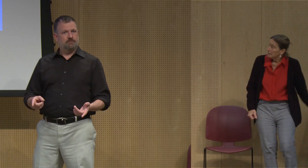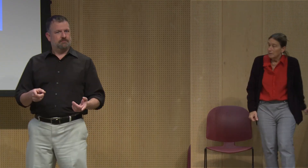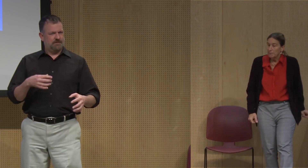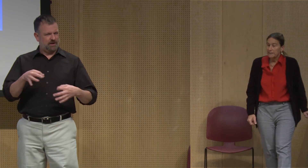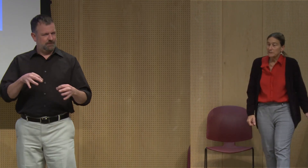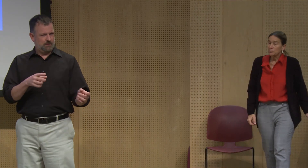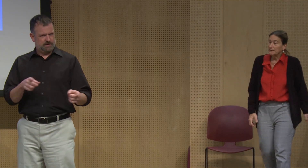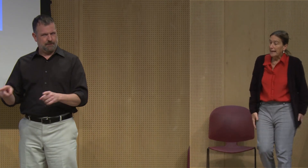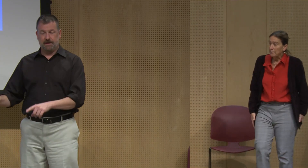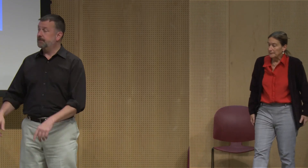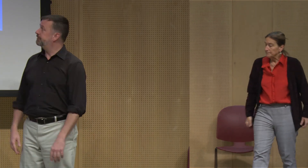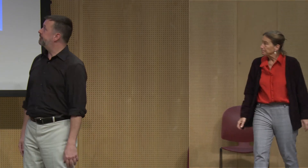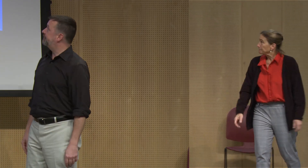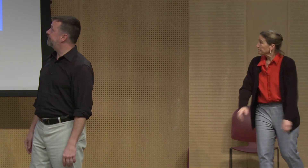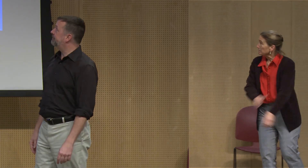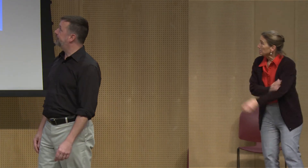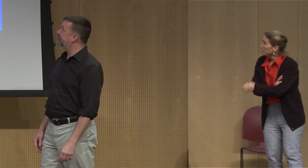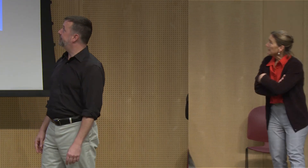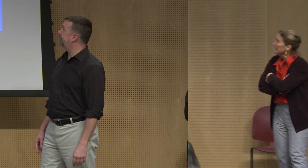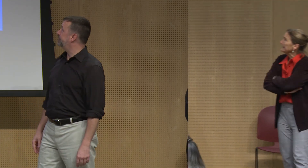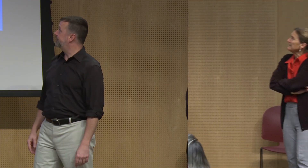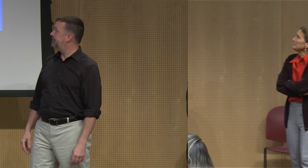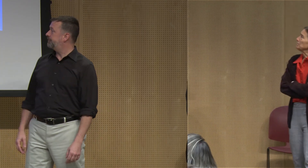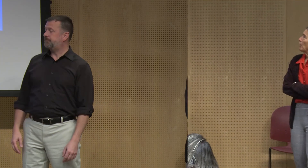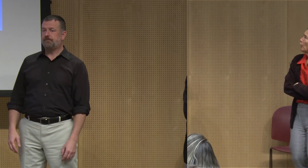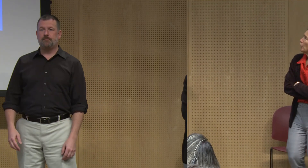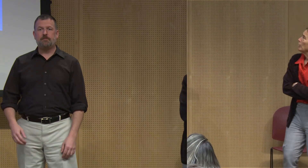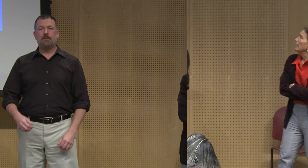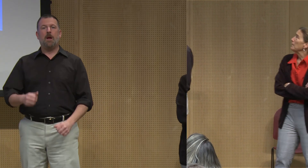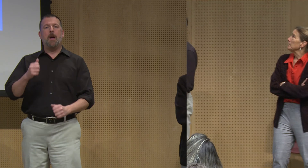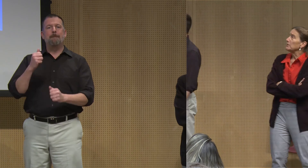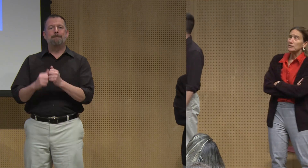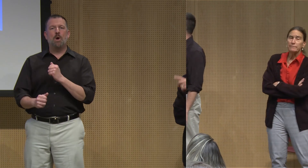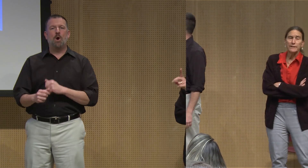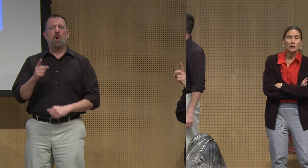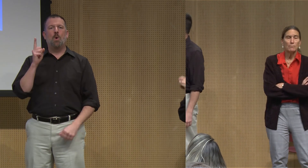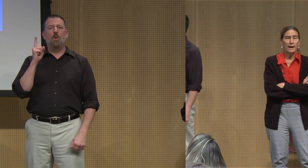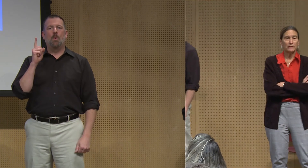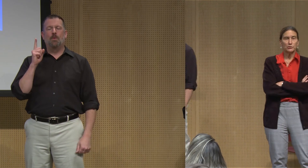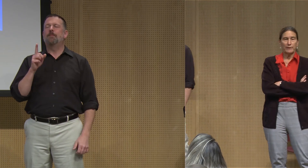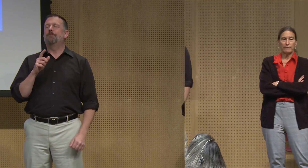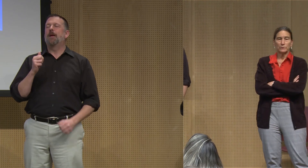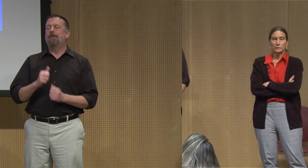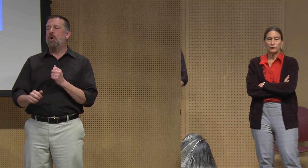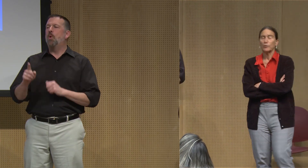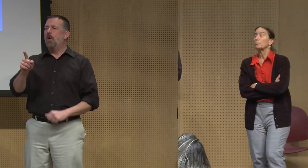BUT THIS IS WHAT'S HAPPENED, AND THIS IS PER MILLION VEHICLE MILES TRAVELED,